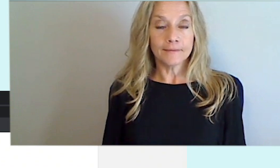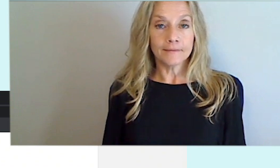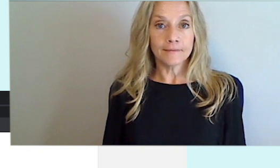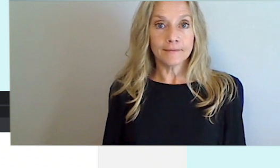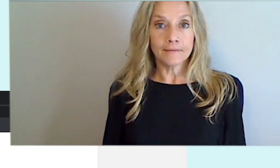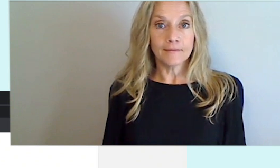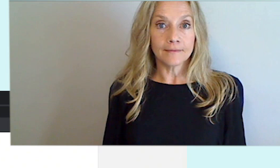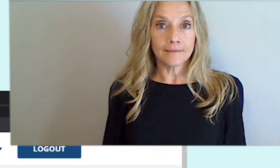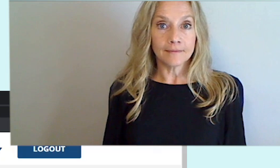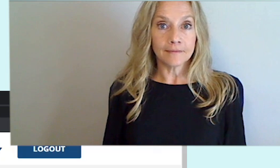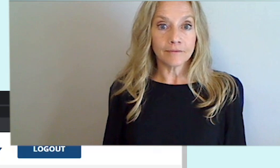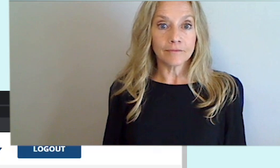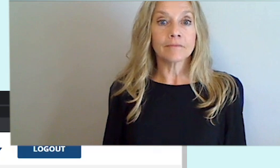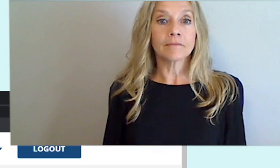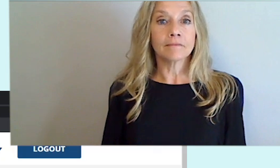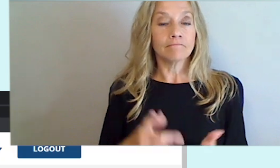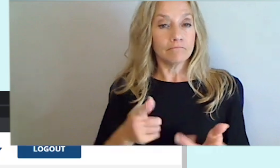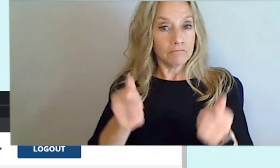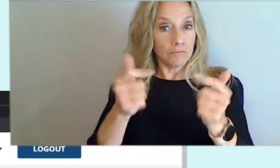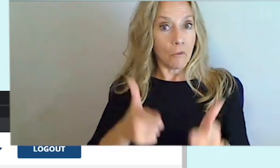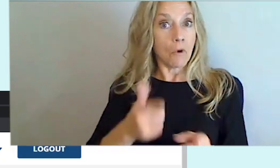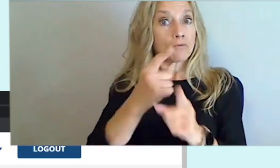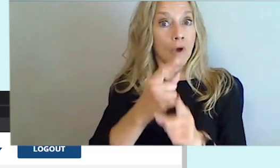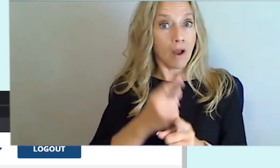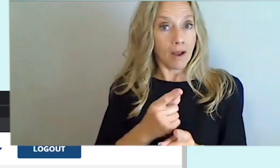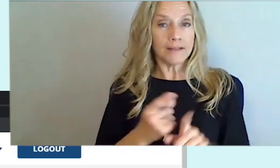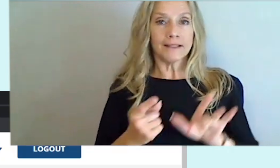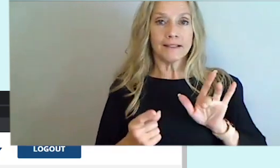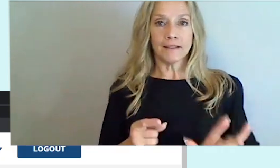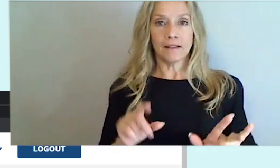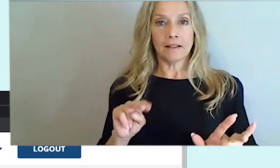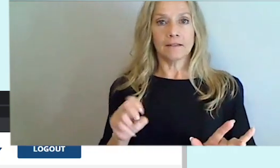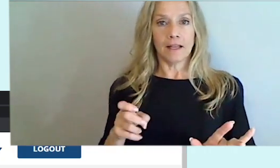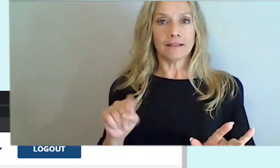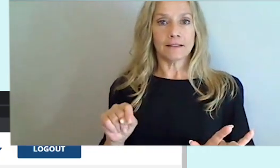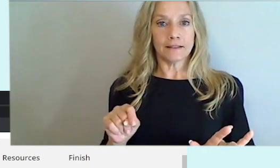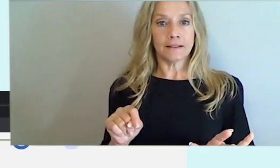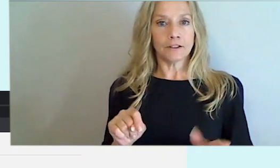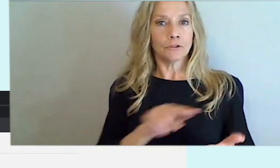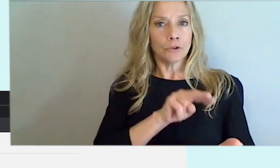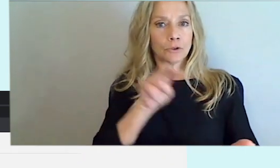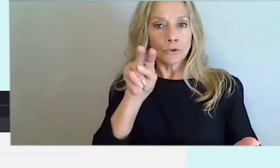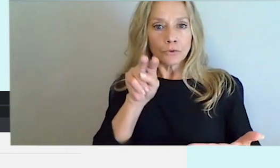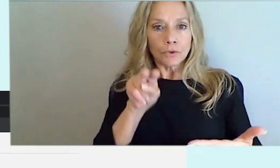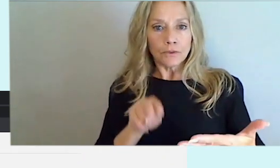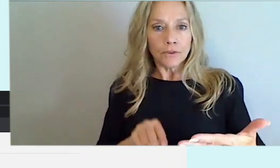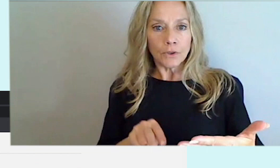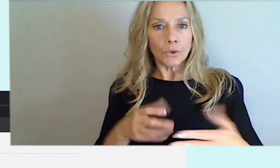Once everything is correct, click next. Review the summary page and if nothing else needs to be